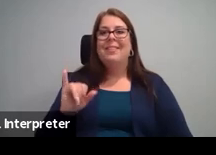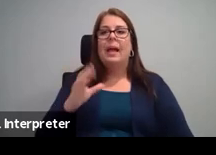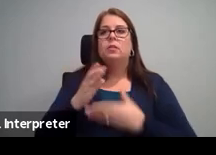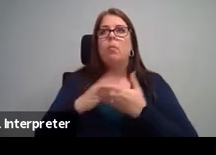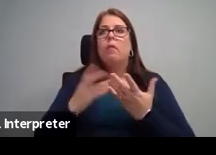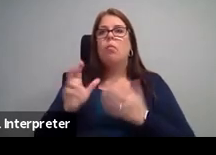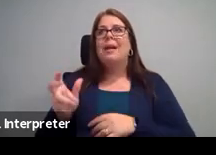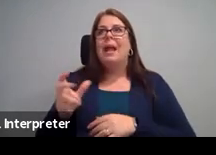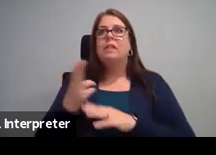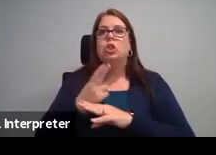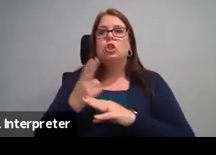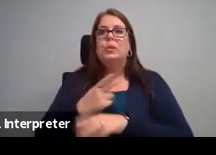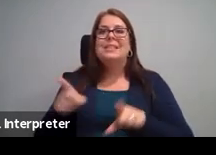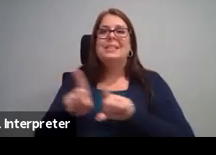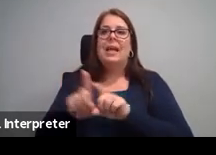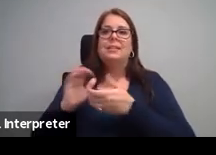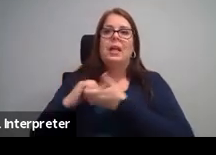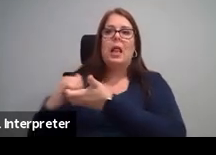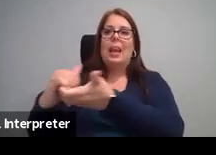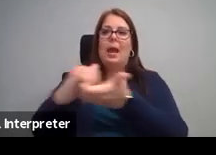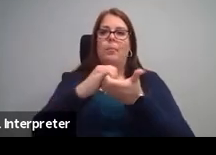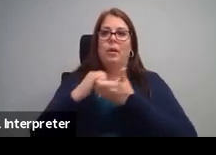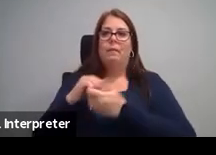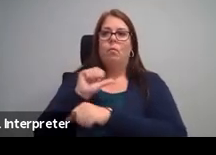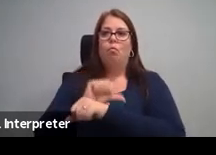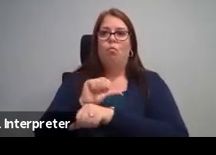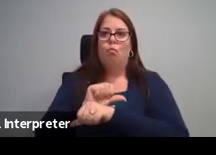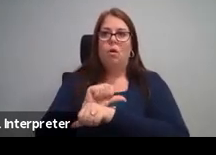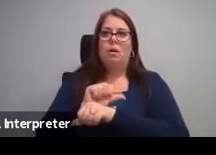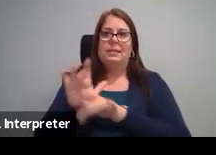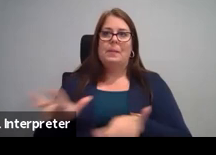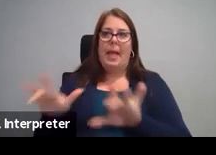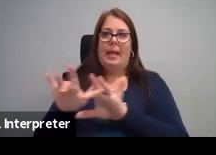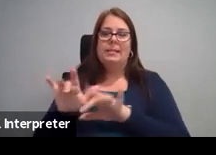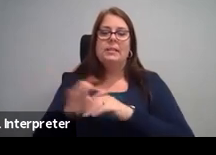Cathy Reznicek: As a collaborative Cathy Reznicek: Workspace. So if we come out to Commons.